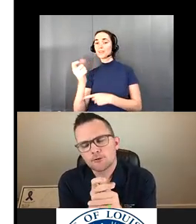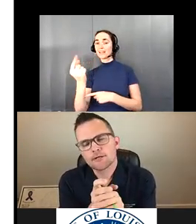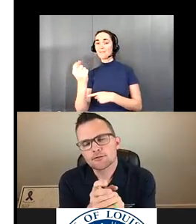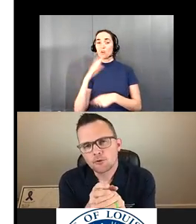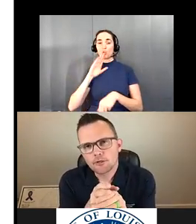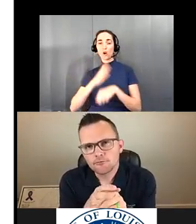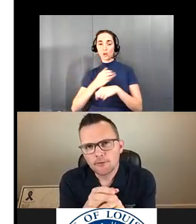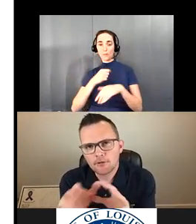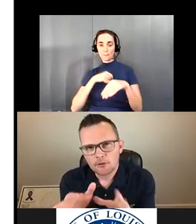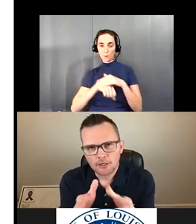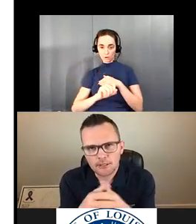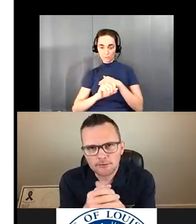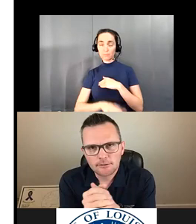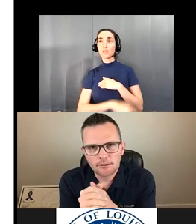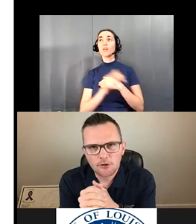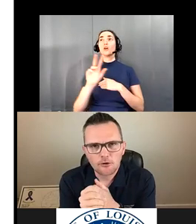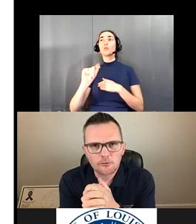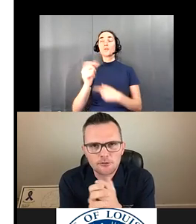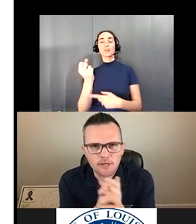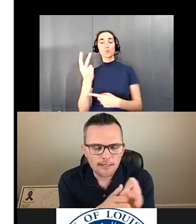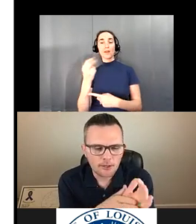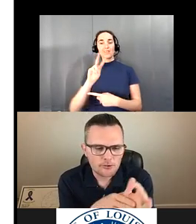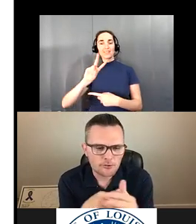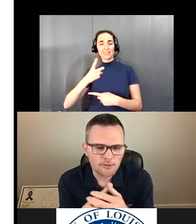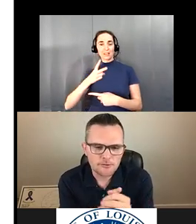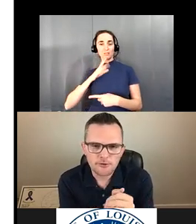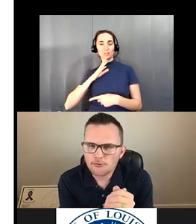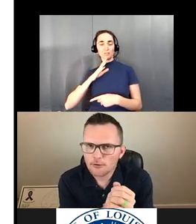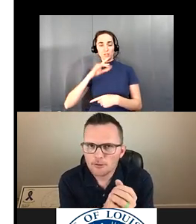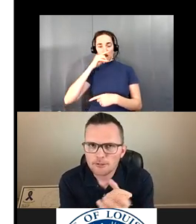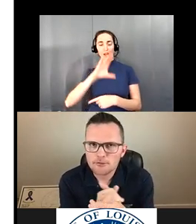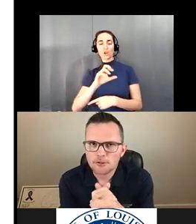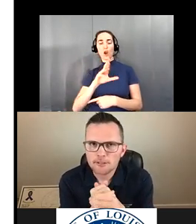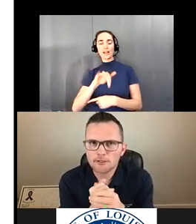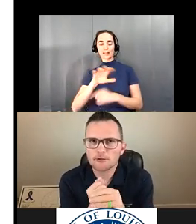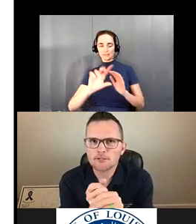2012, my middle child, Carla was diagnosed with a severe developmental disability called